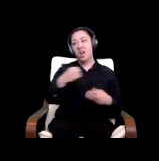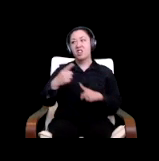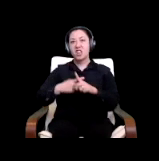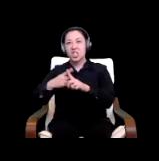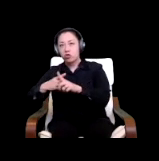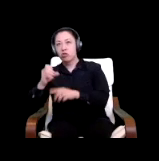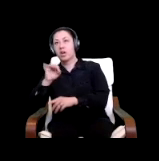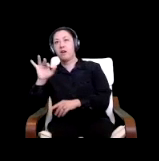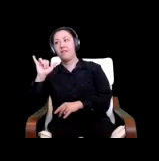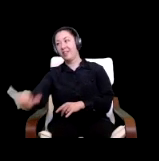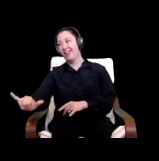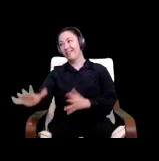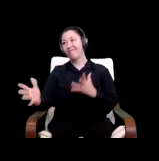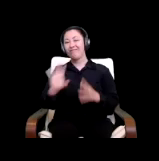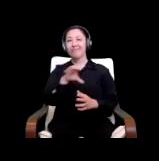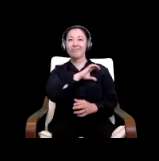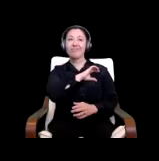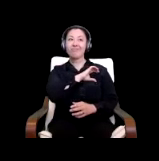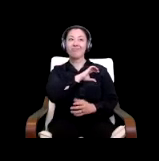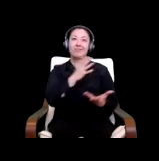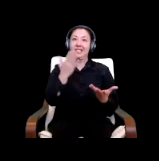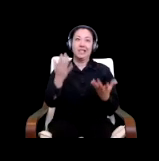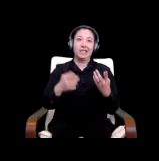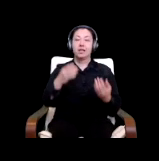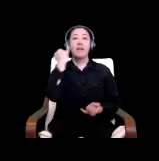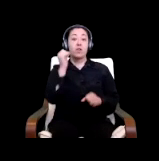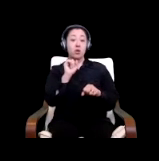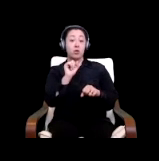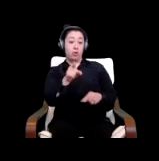So we like to say if you've worked with one kid with charge you've worked with one kid